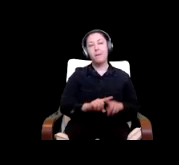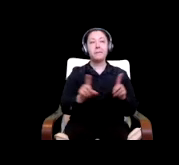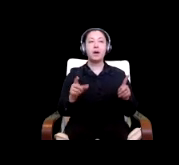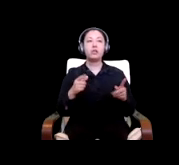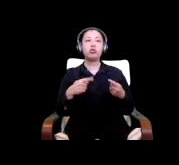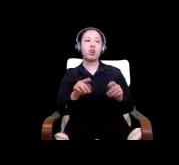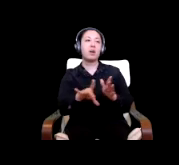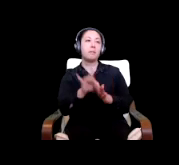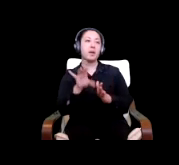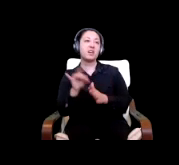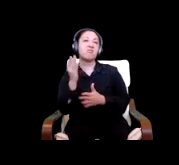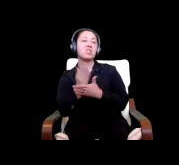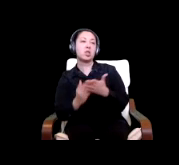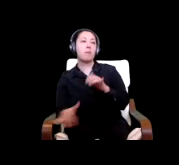common ones.